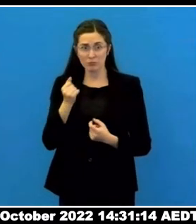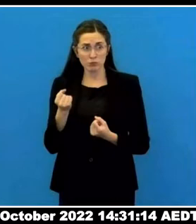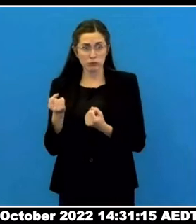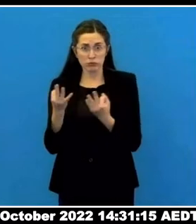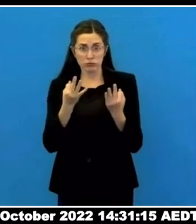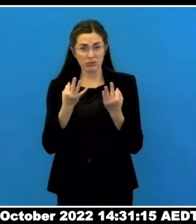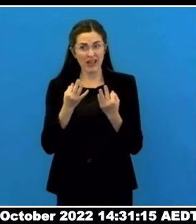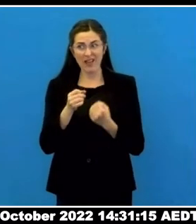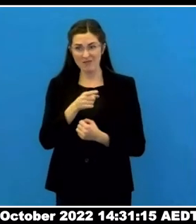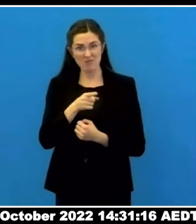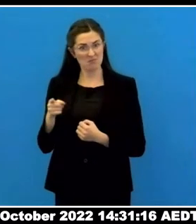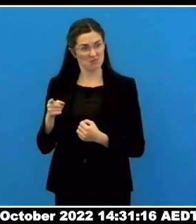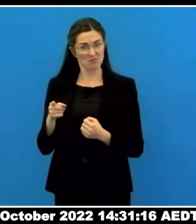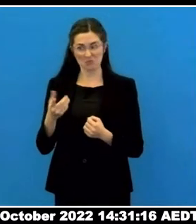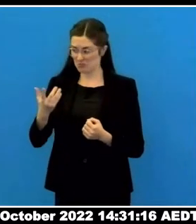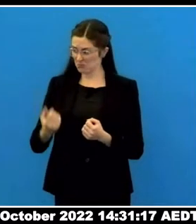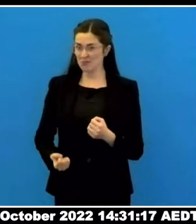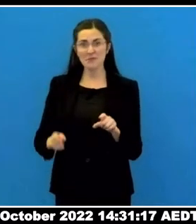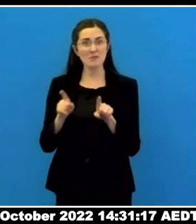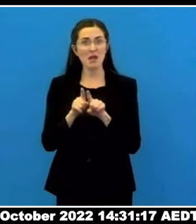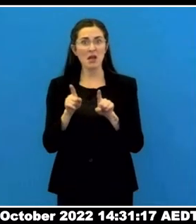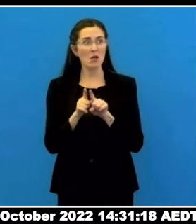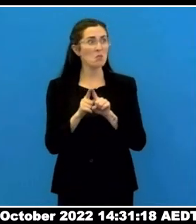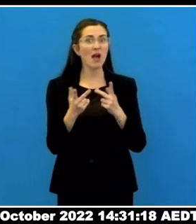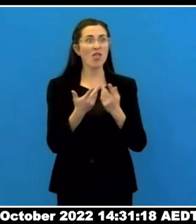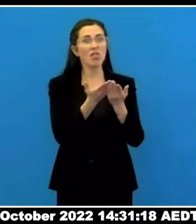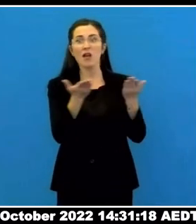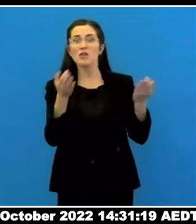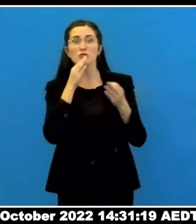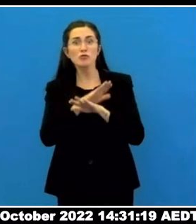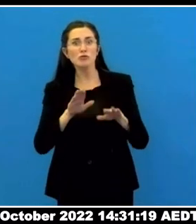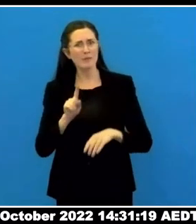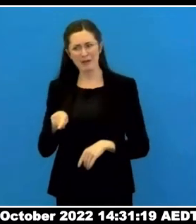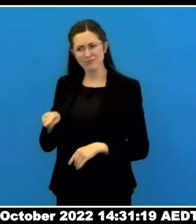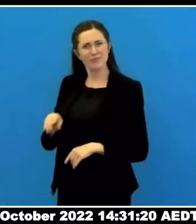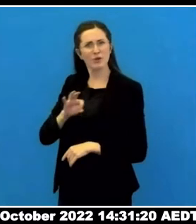They are treated like other children, but they are not like other children.